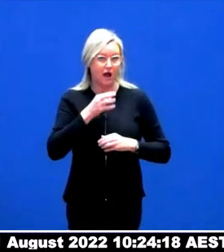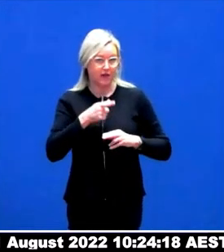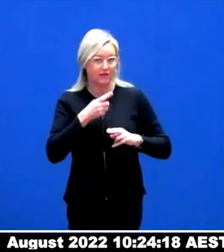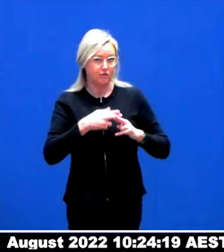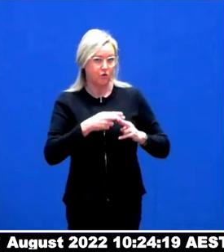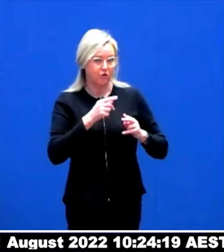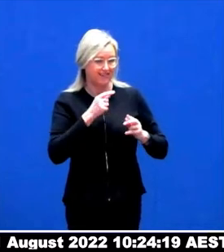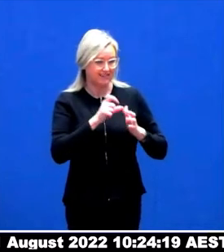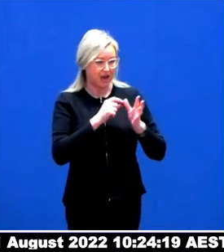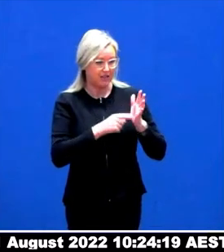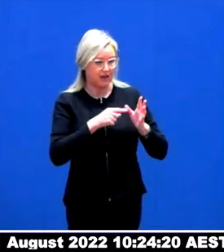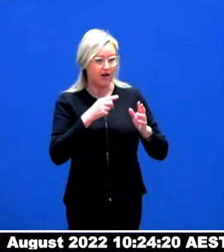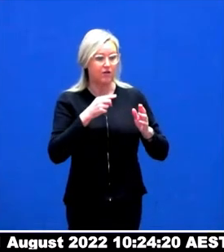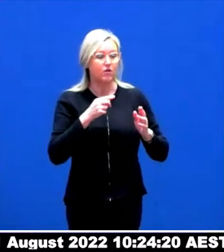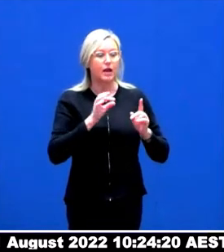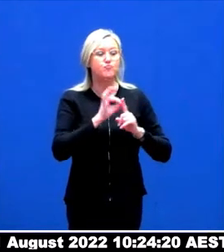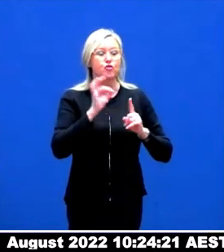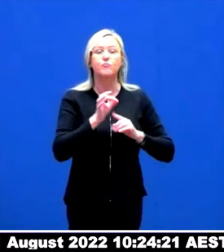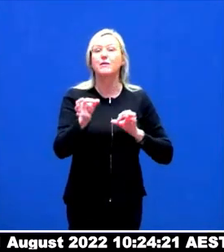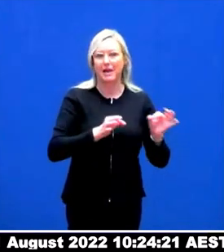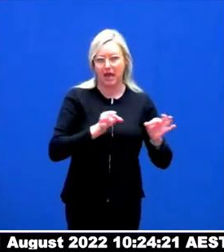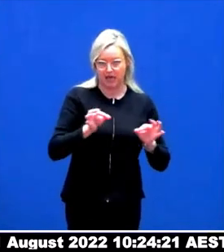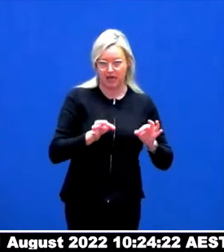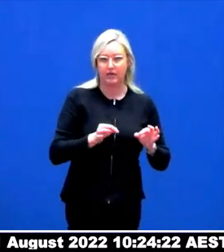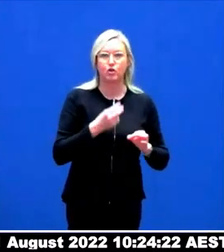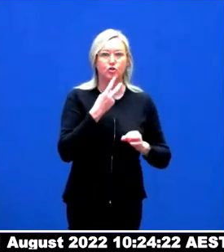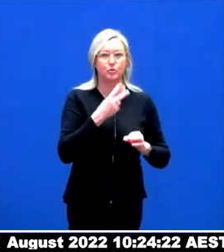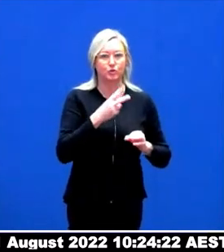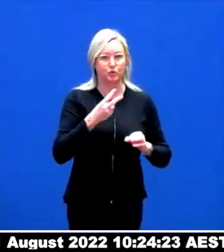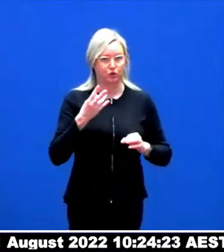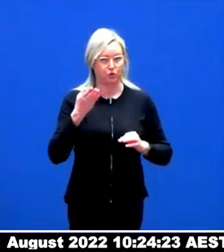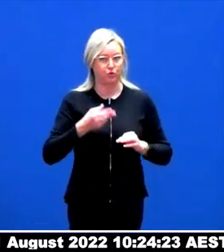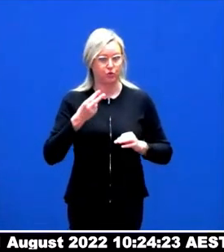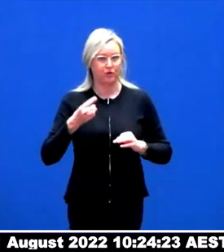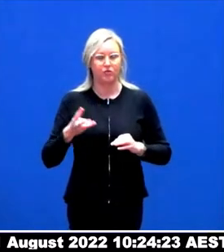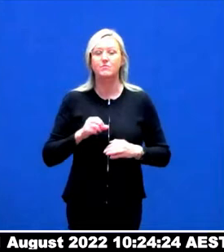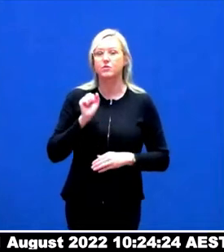Yes. That resulted in I think a new schedule being added to the Agreement that outlined